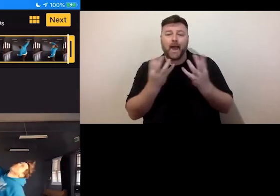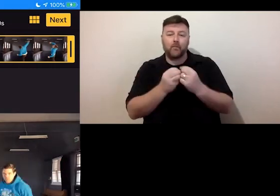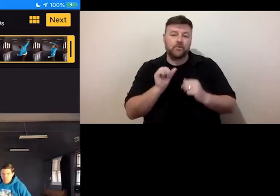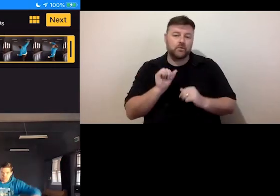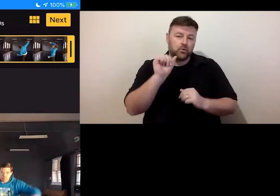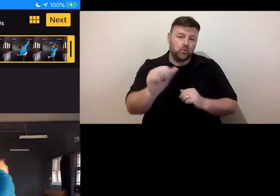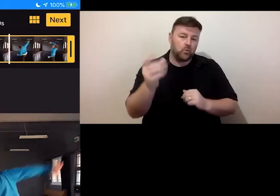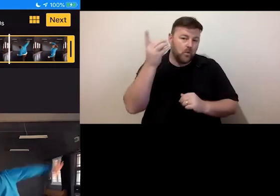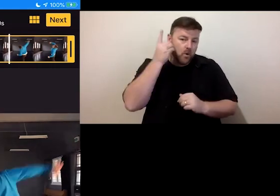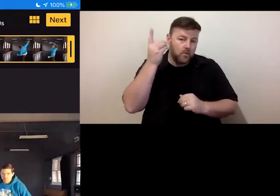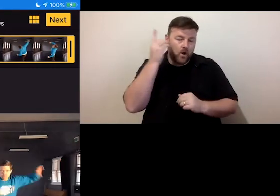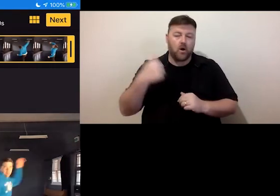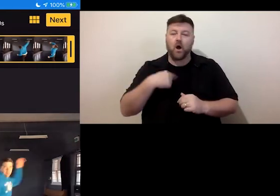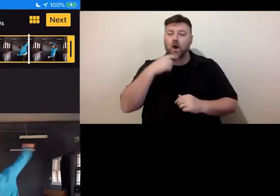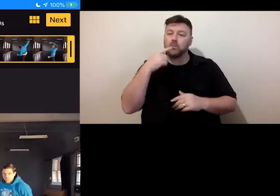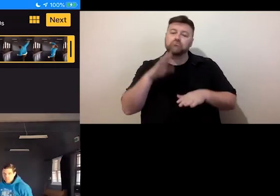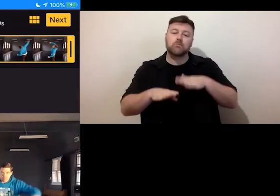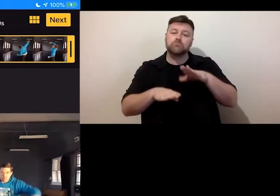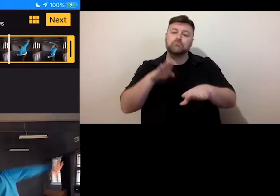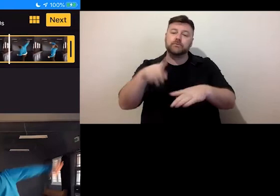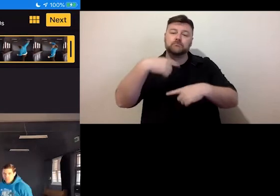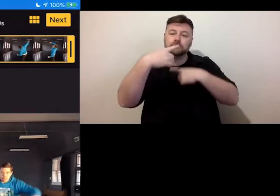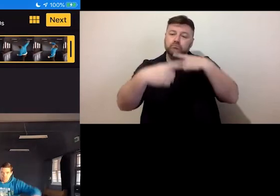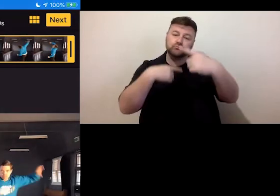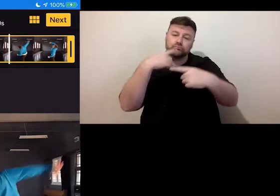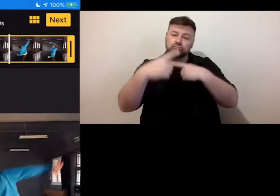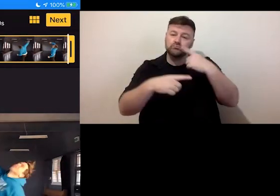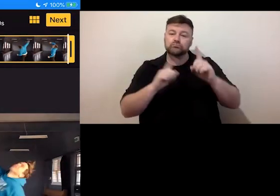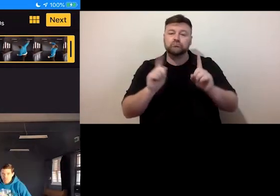And I'll just talk you through how I use these things to try and make a GIF.